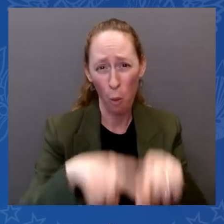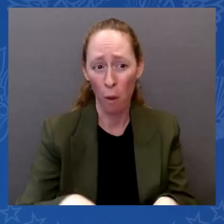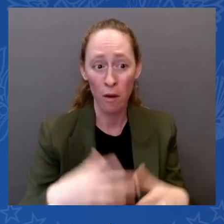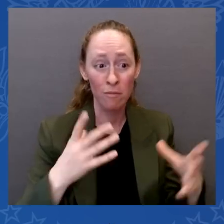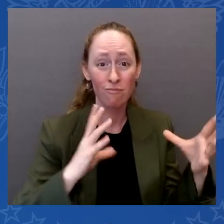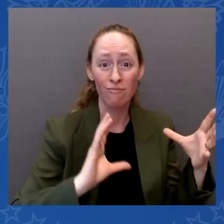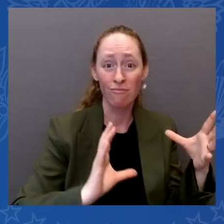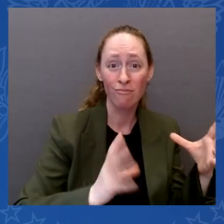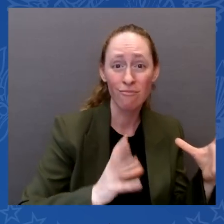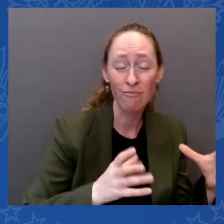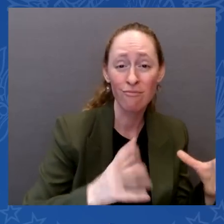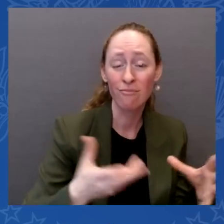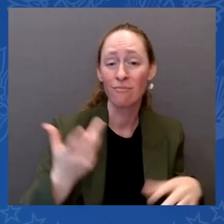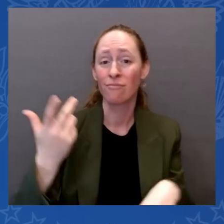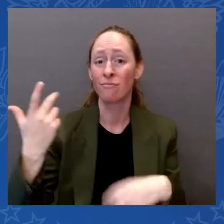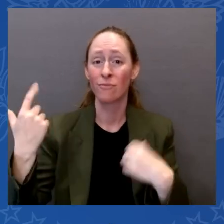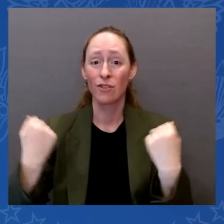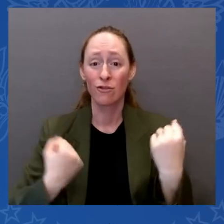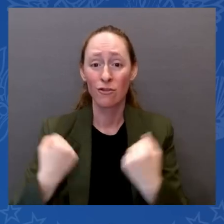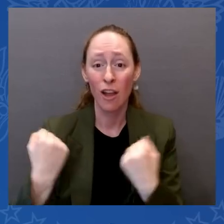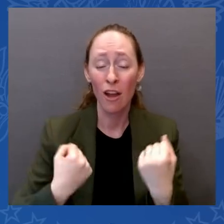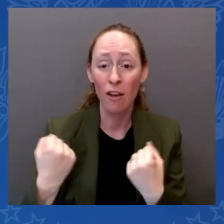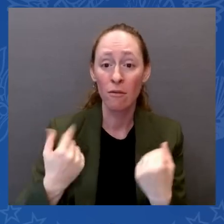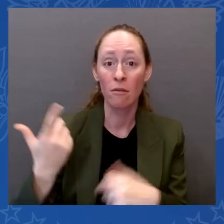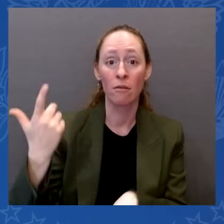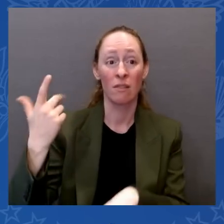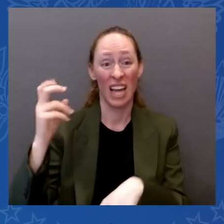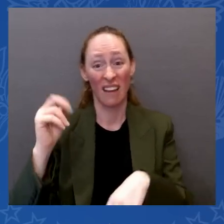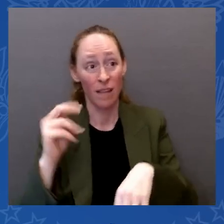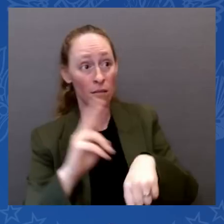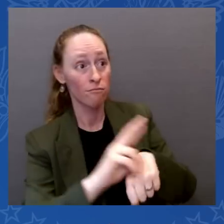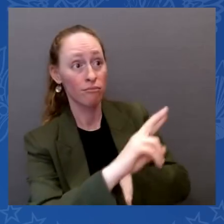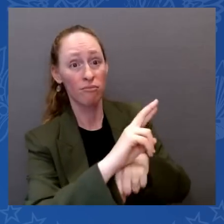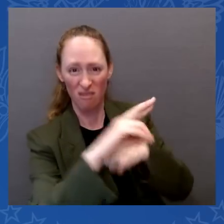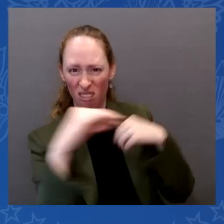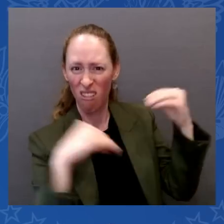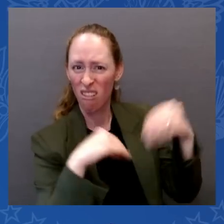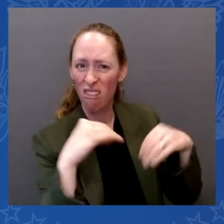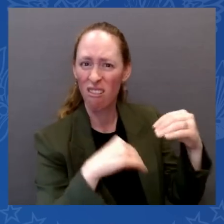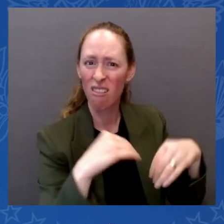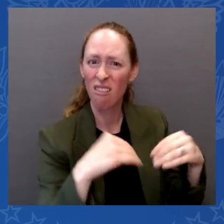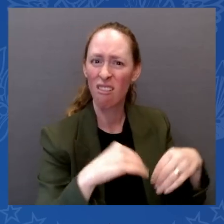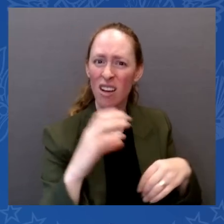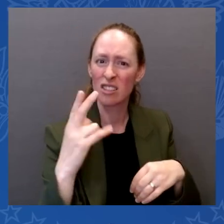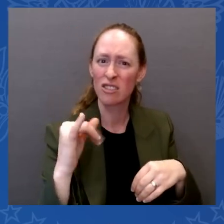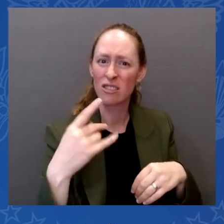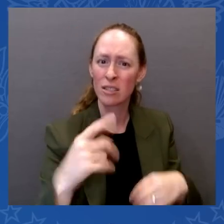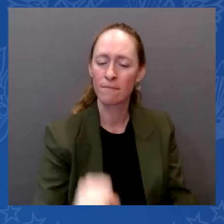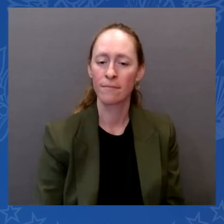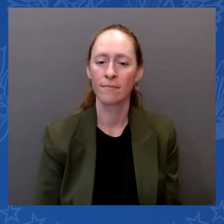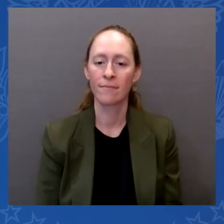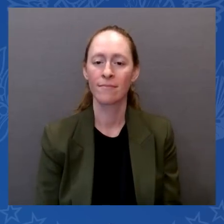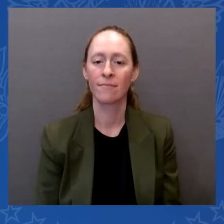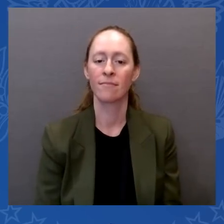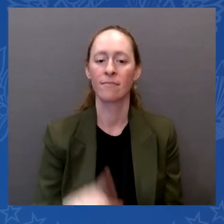And Lonnie jumped on. And a lot of you had already come along, a lot of the unions had come along, but everybody came along.